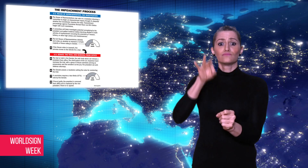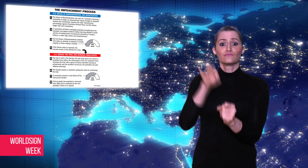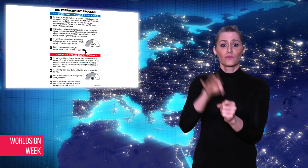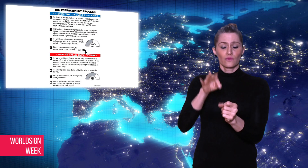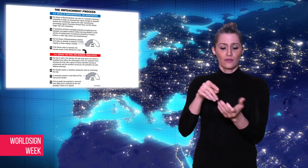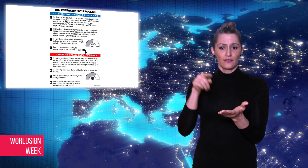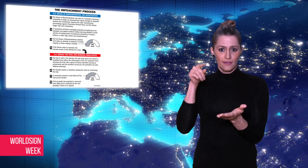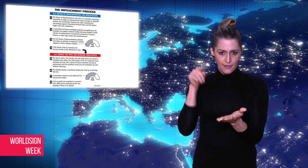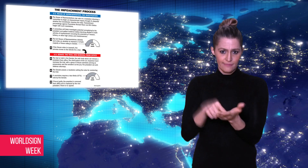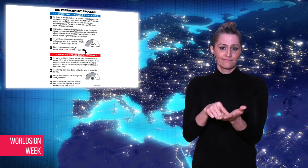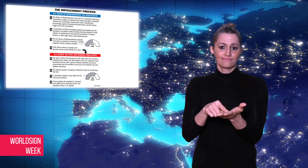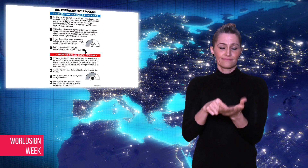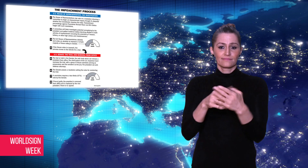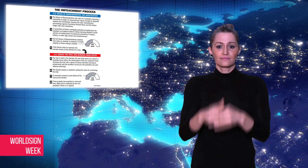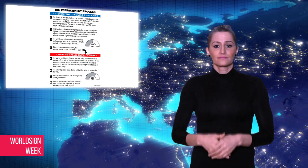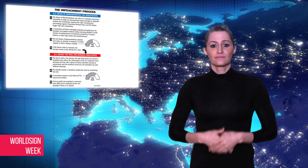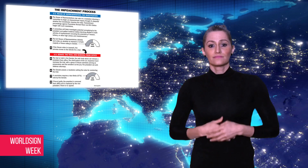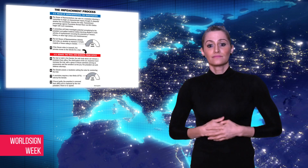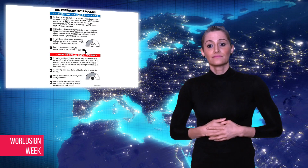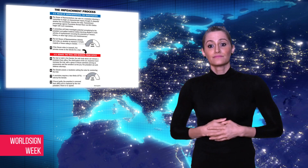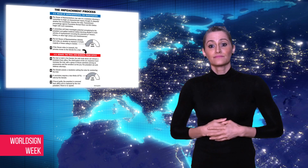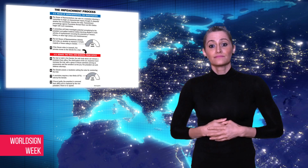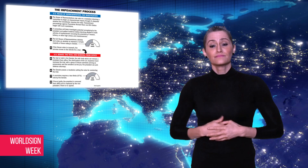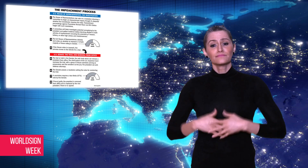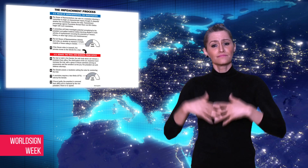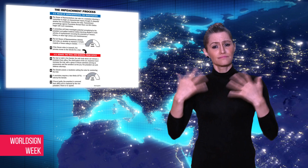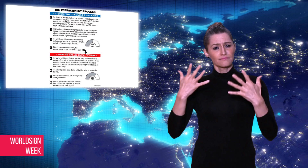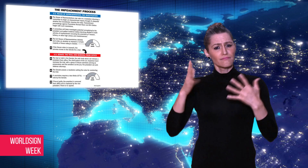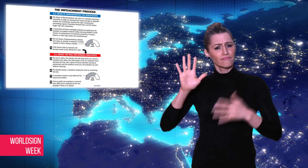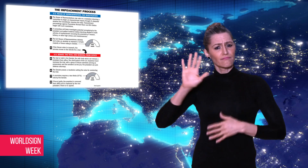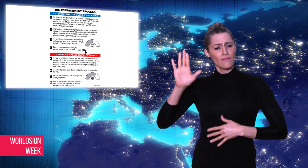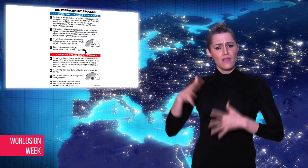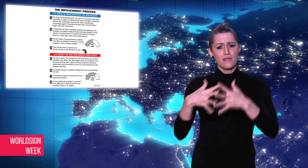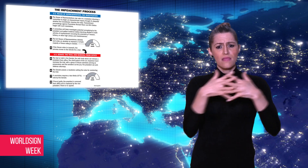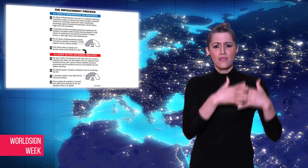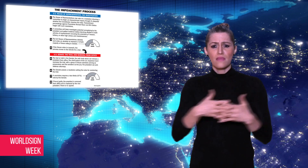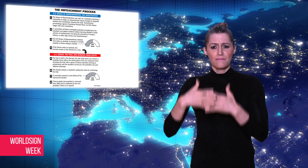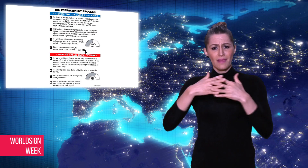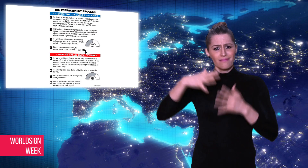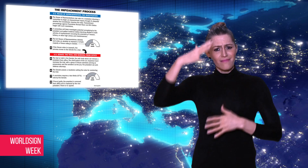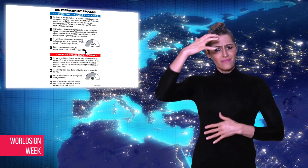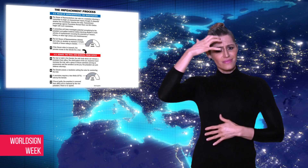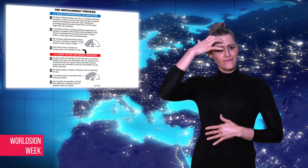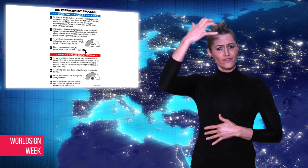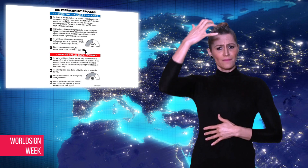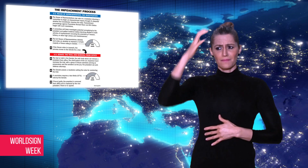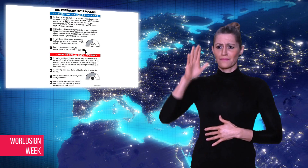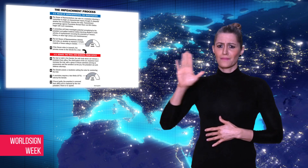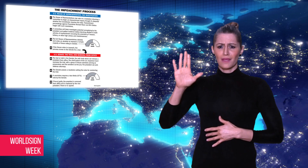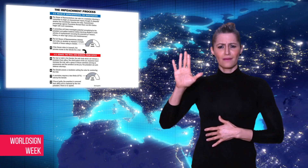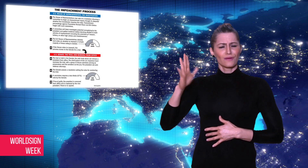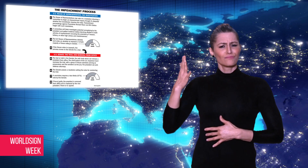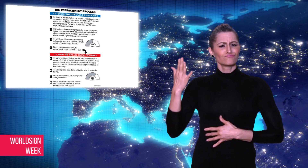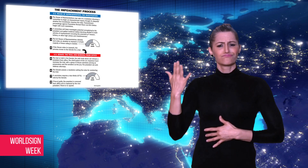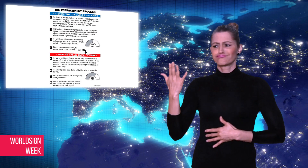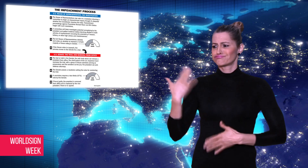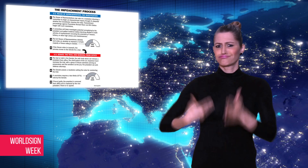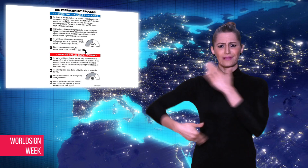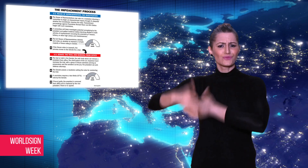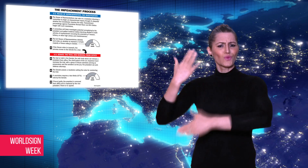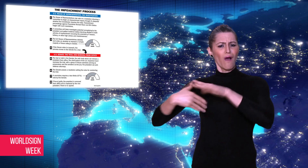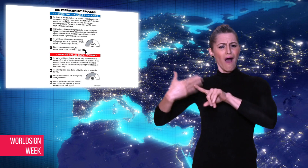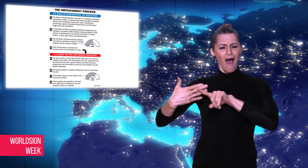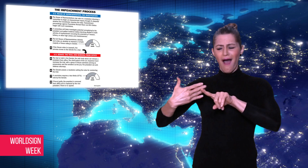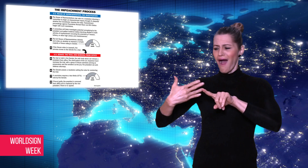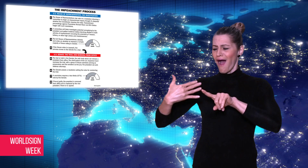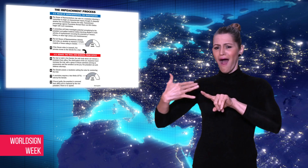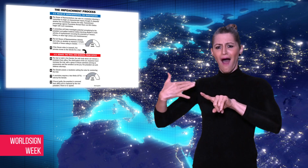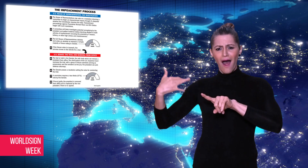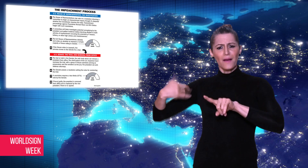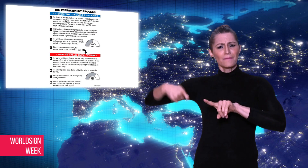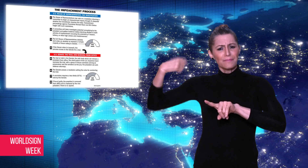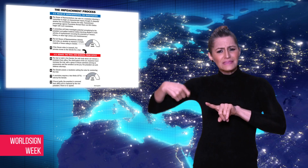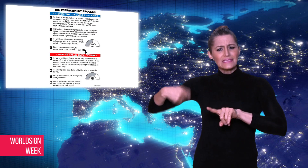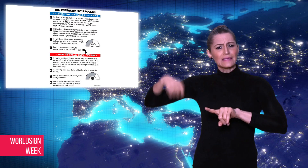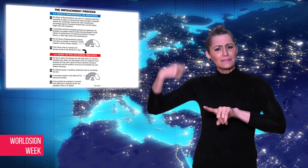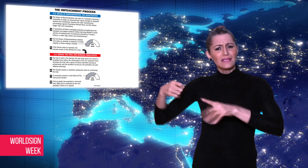In the entire history of the US government, no US